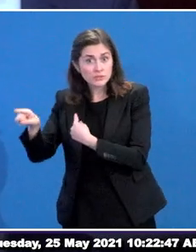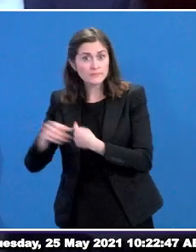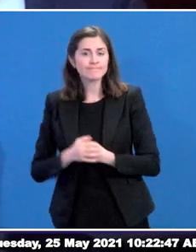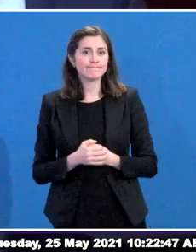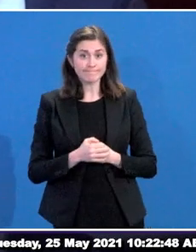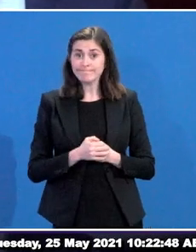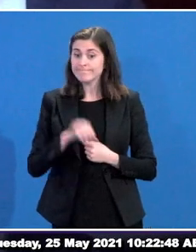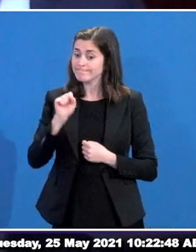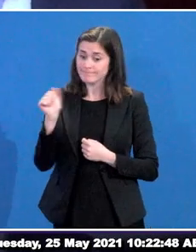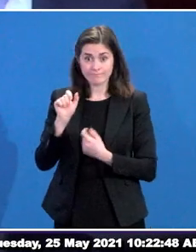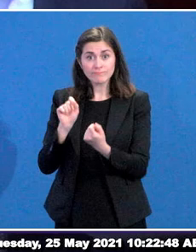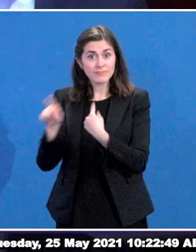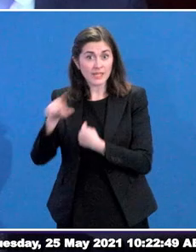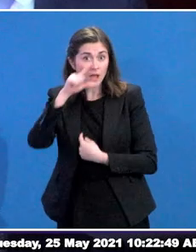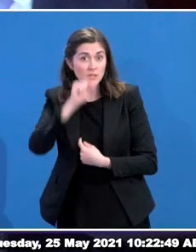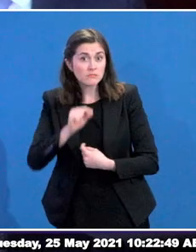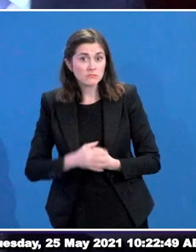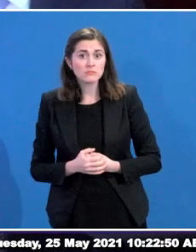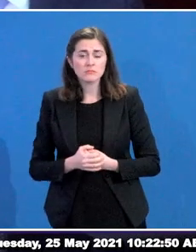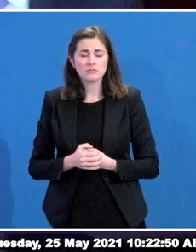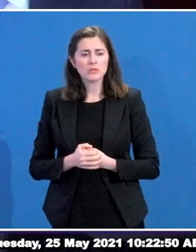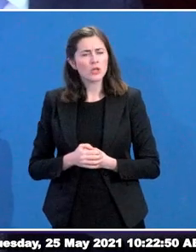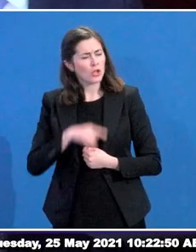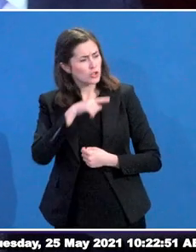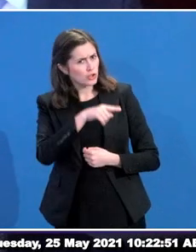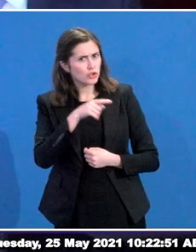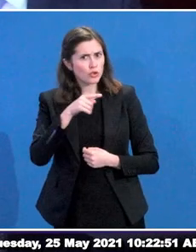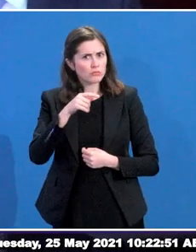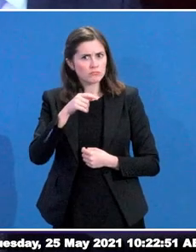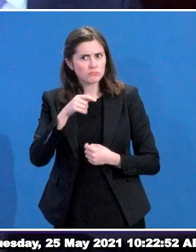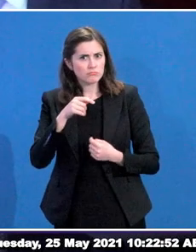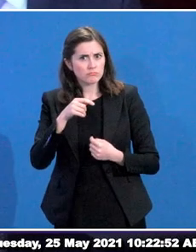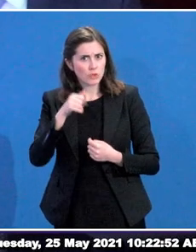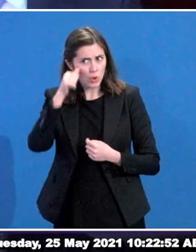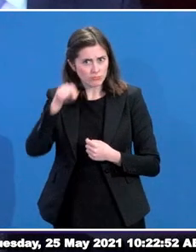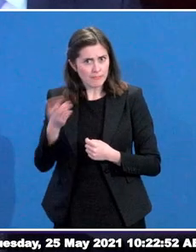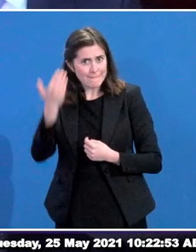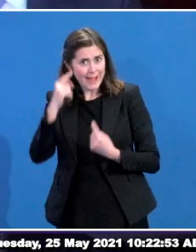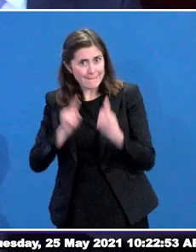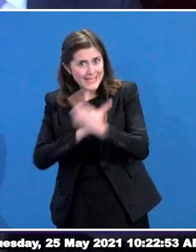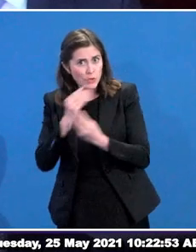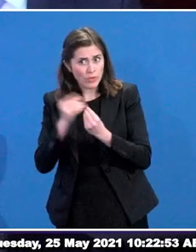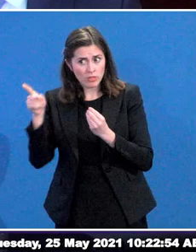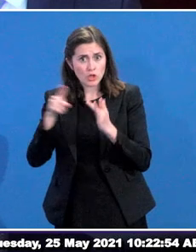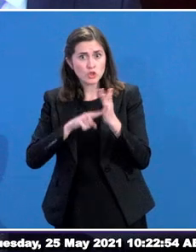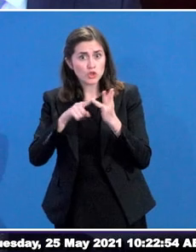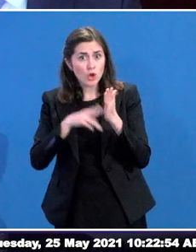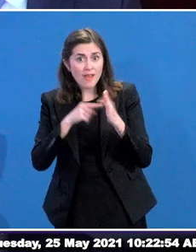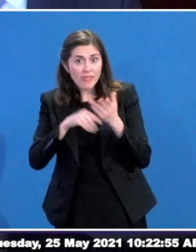Yeah, I can pull them out (CROSSTALK) And are you aware whether at this meeting any notes were taken by anyone from Sunnyfield?